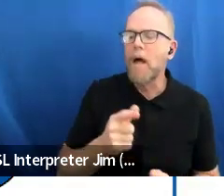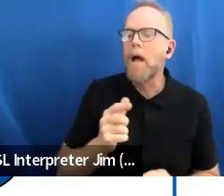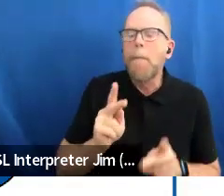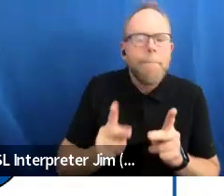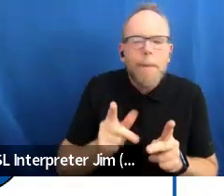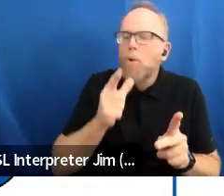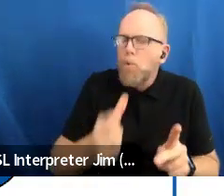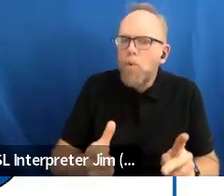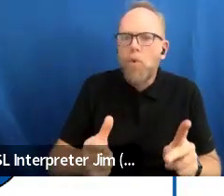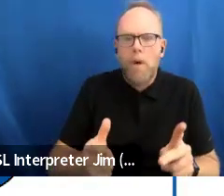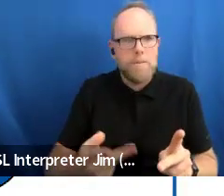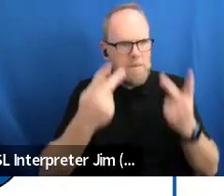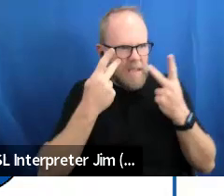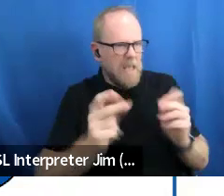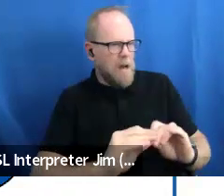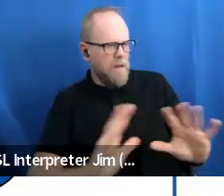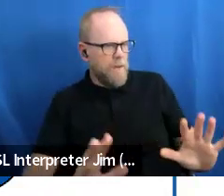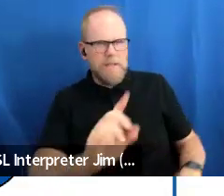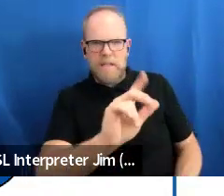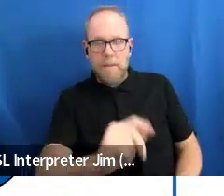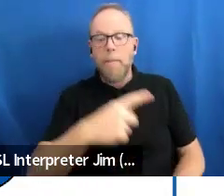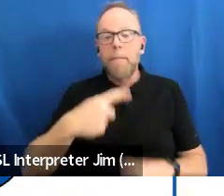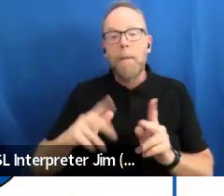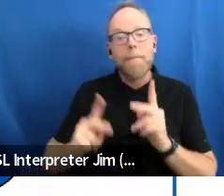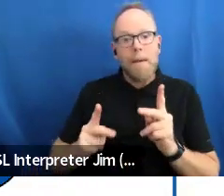or invisible disabilities. It could be people with mental